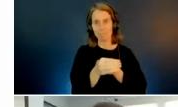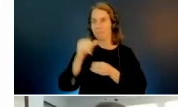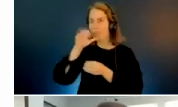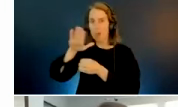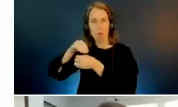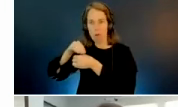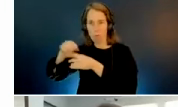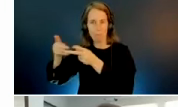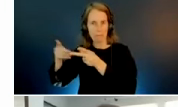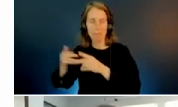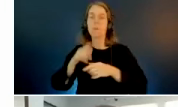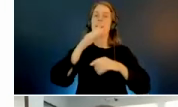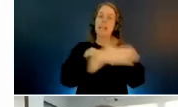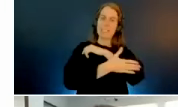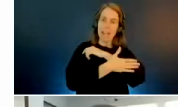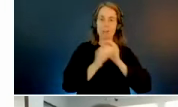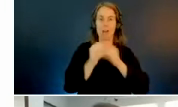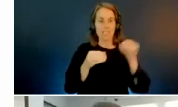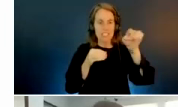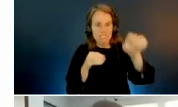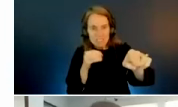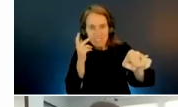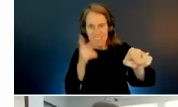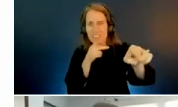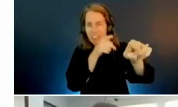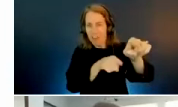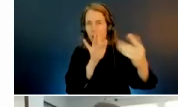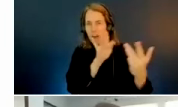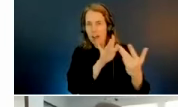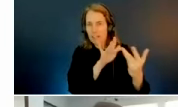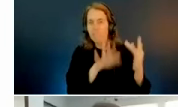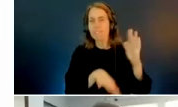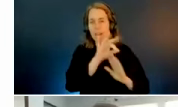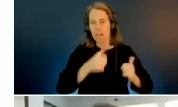also available on this screen is you can go do your online voter registration obviously we talked